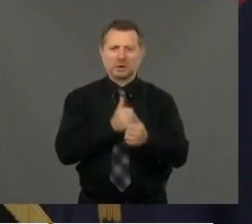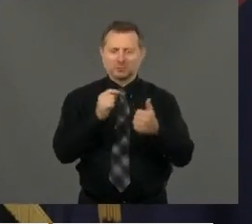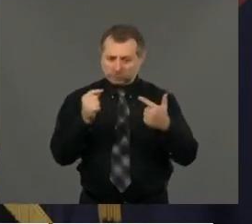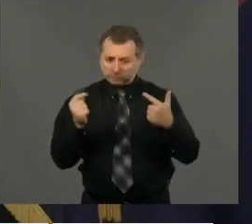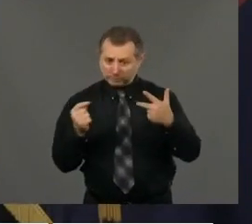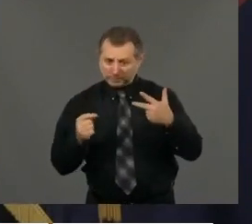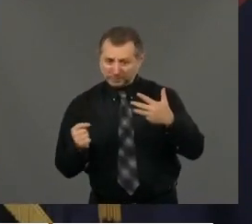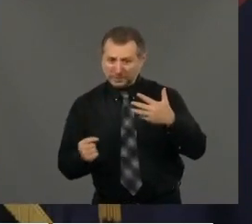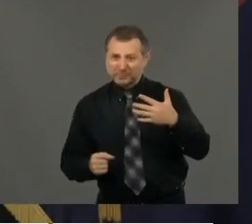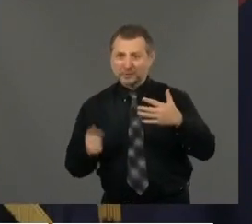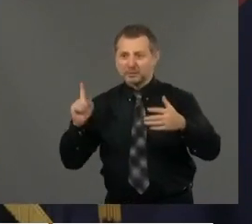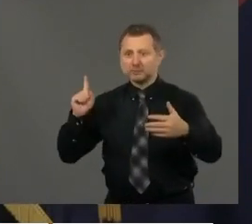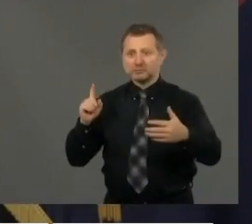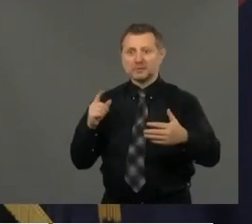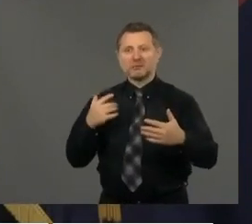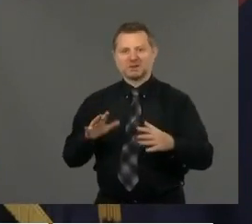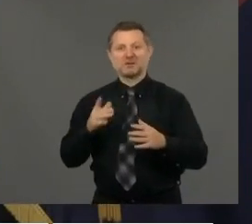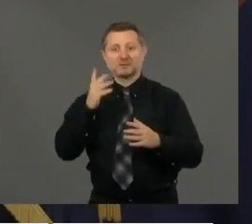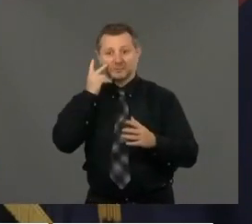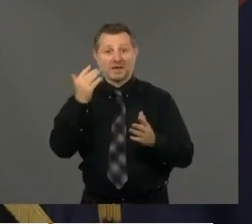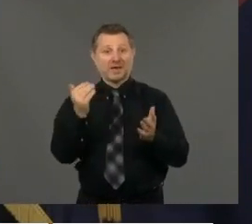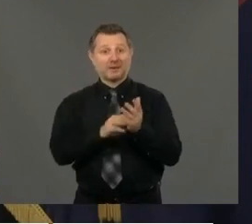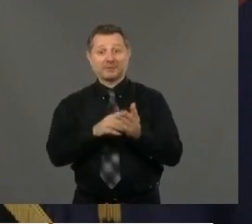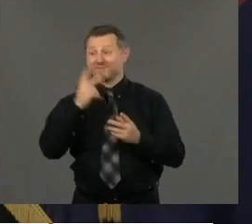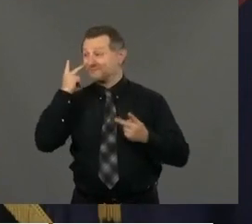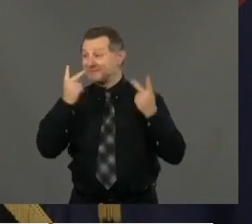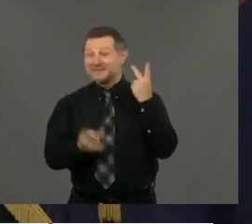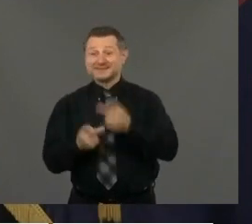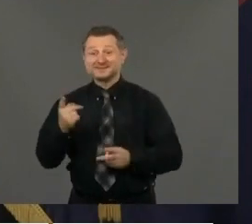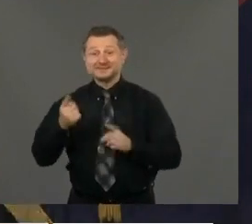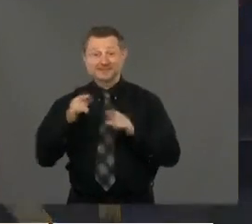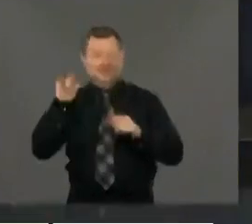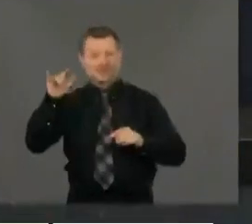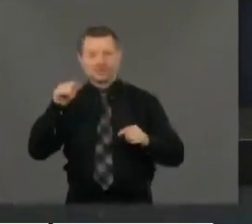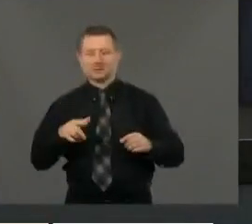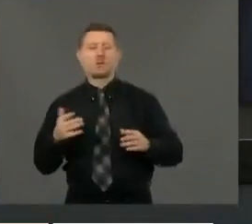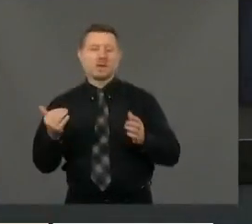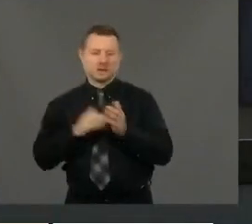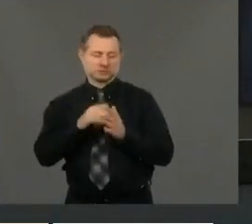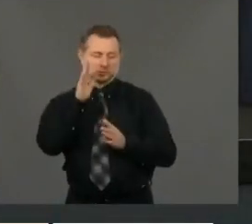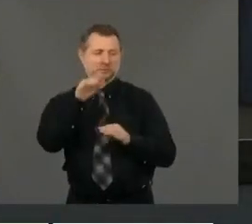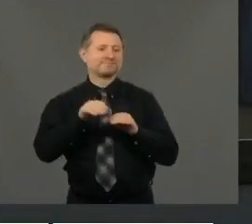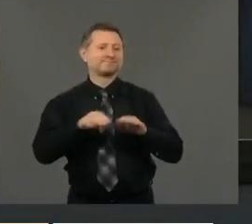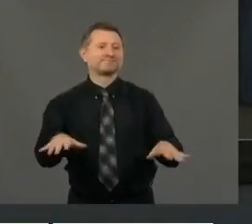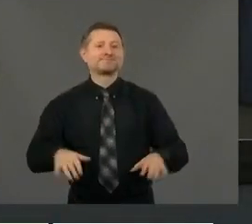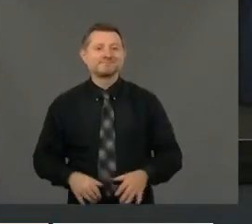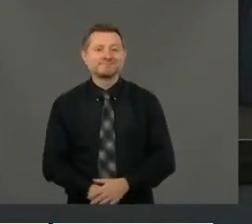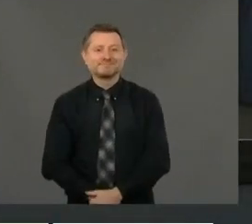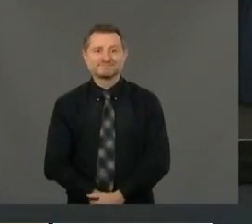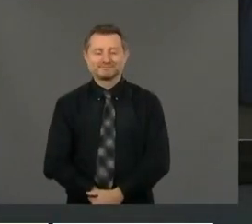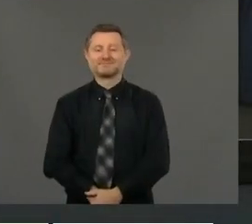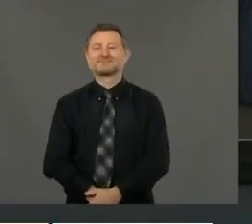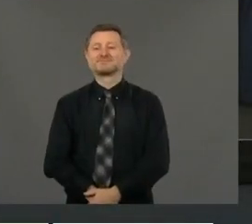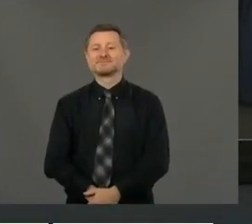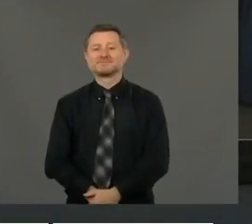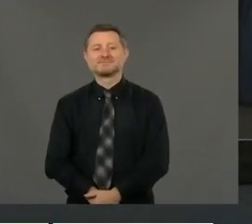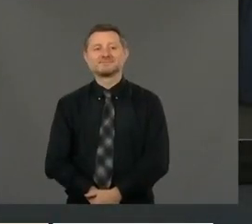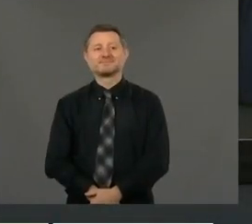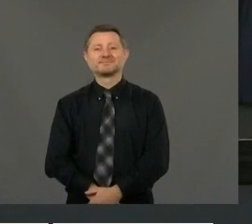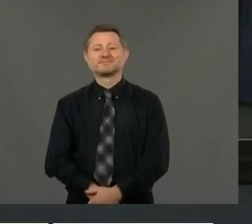WITH IN THE HOTEL LOBBY? IT